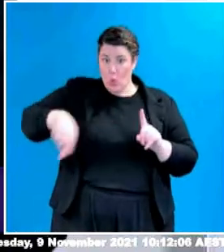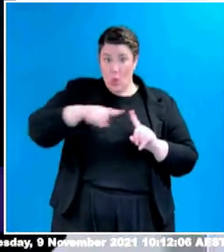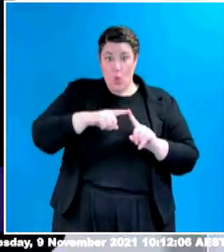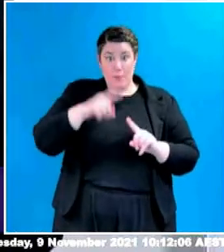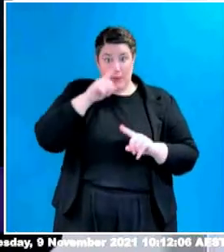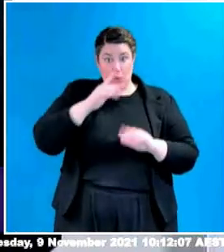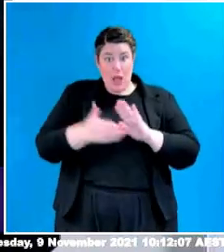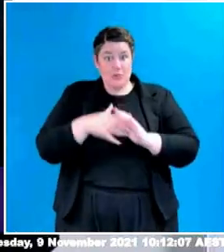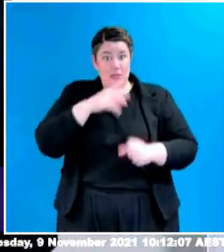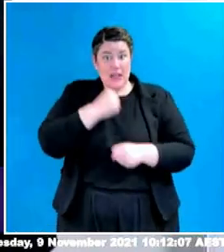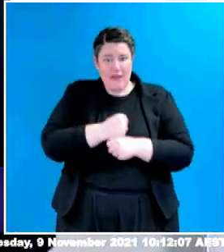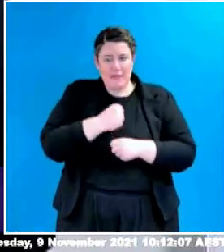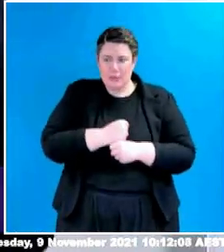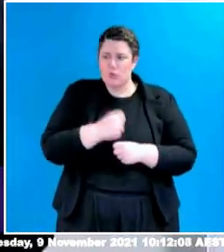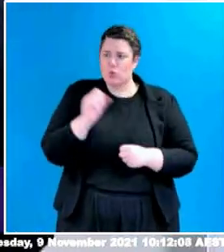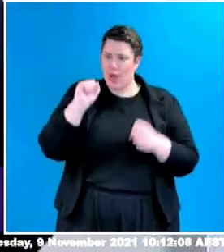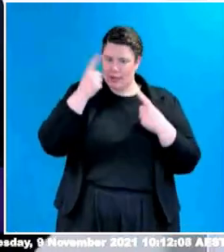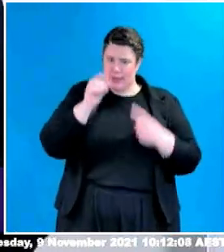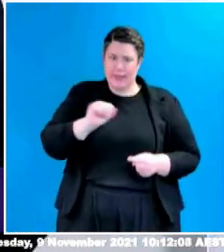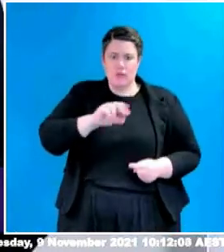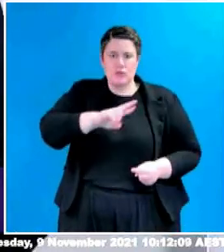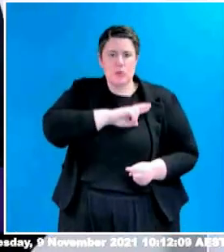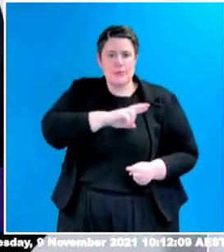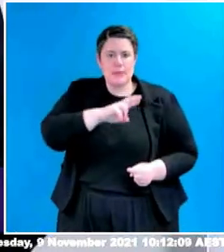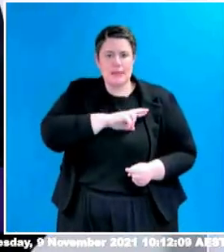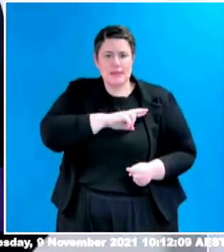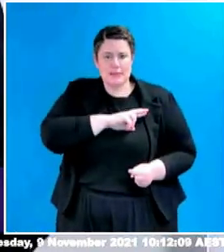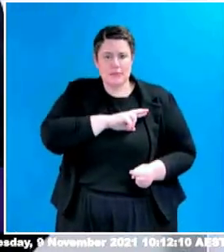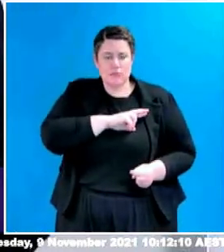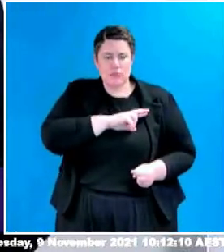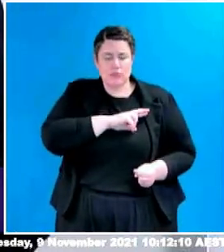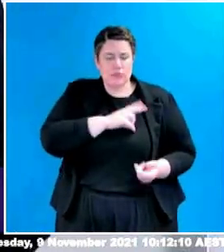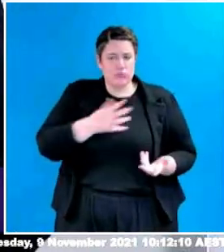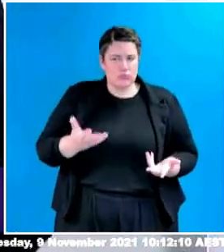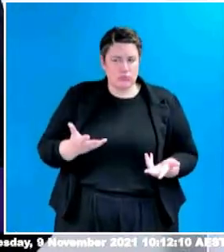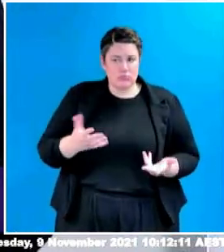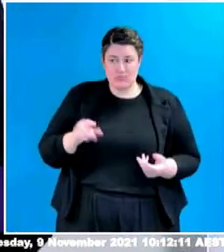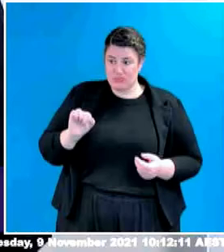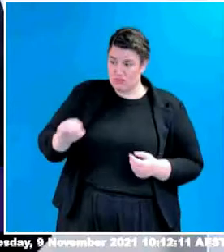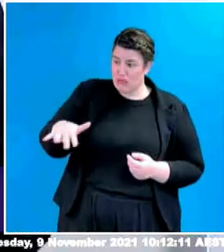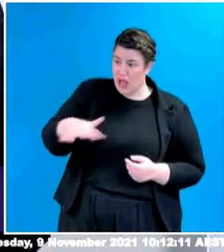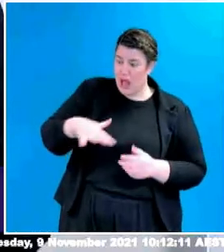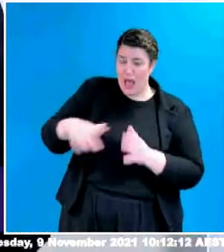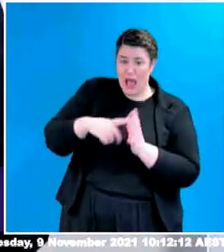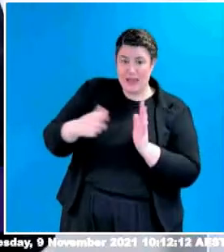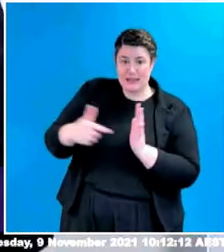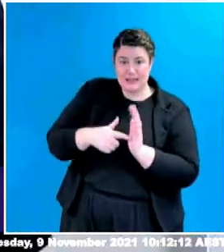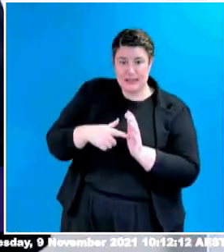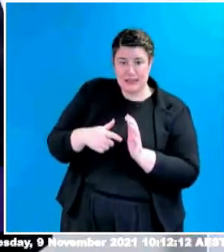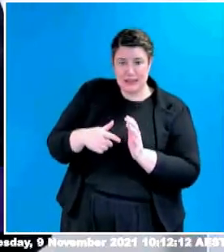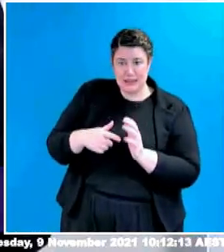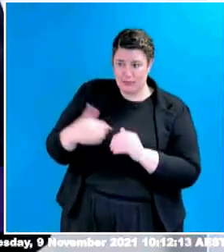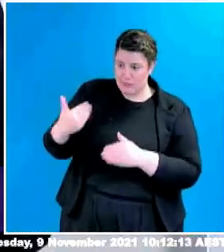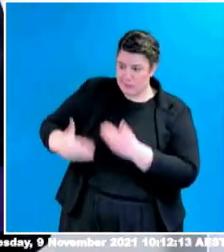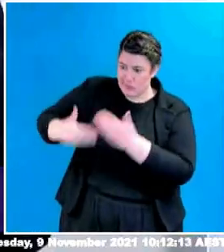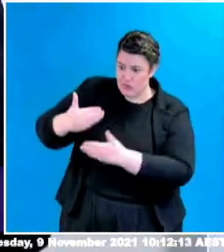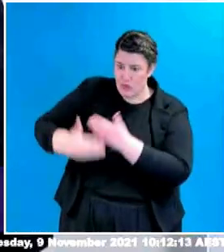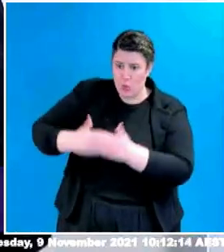to know and understand their obligations. What has been the ACT's experience in terms of the awareness of rights and an